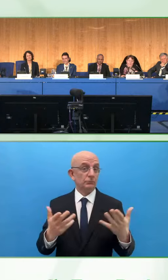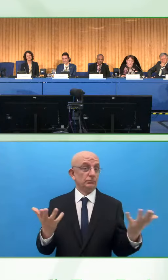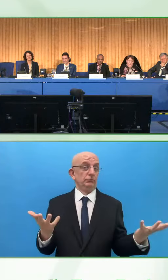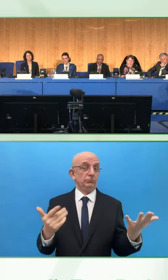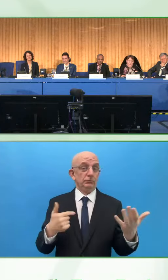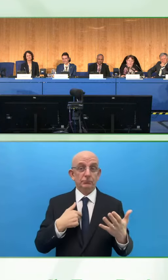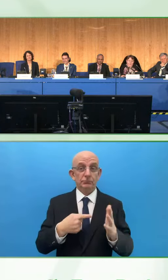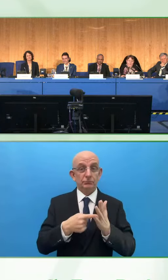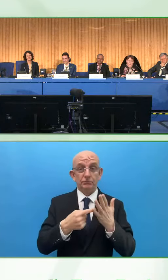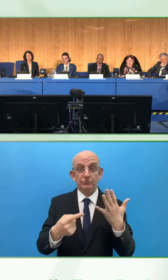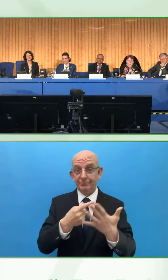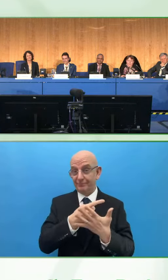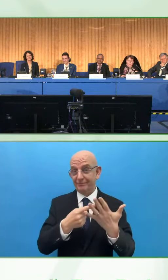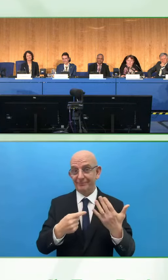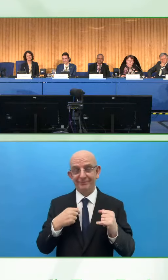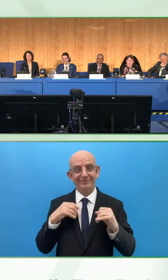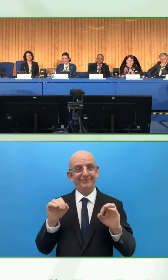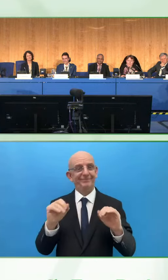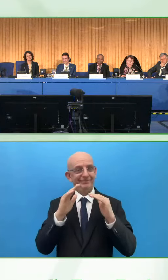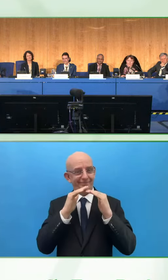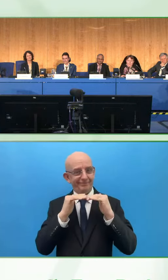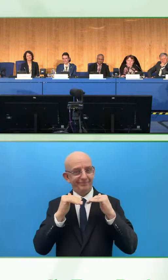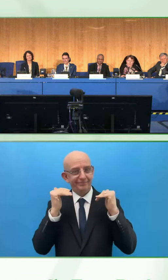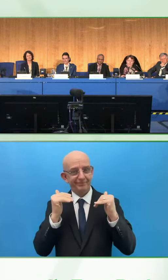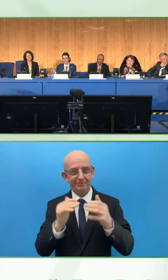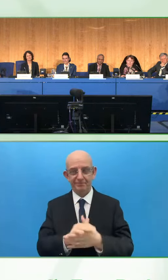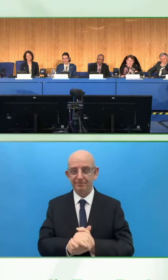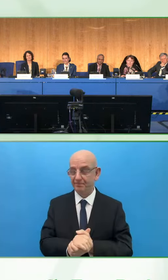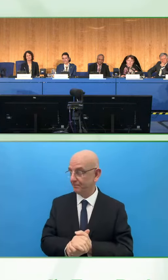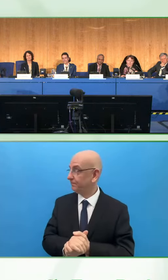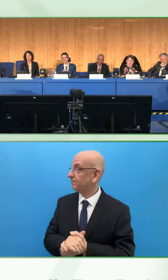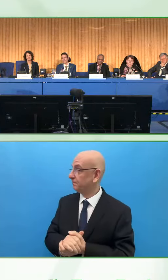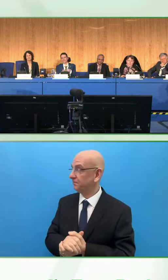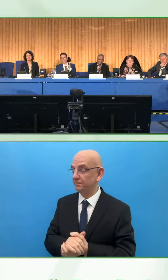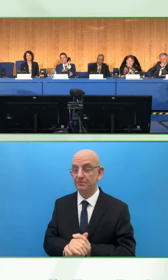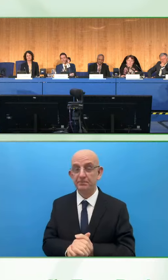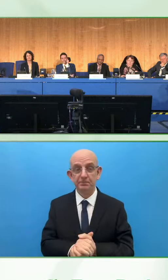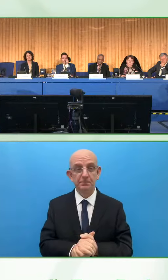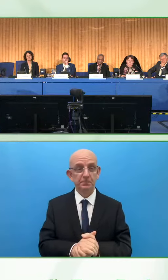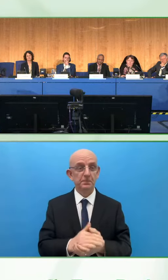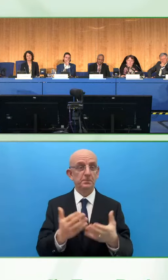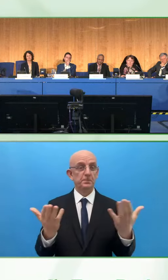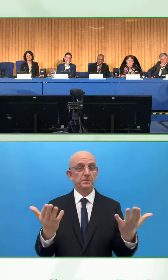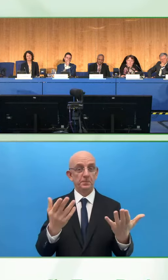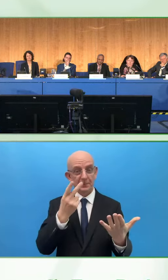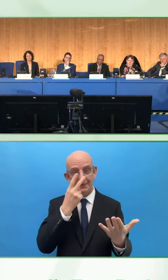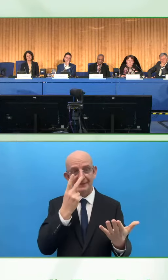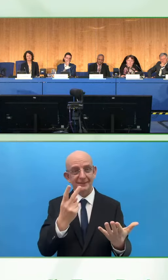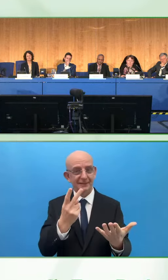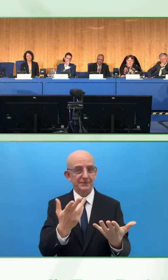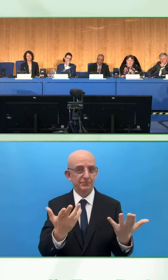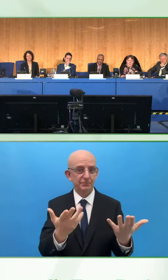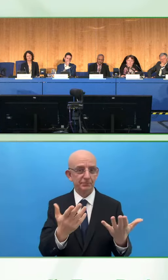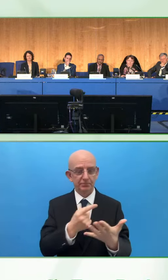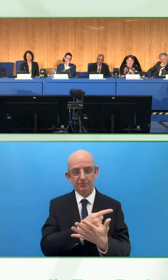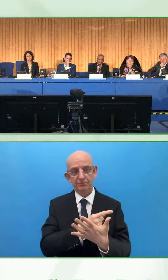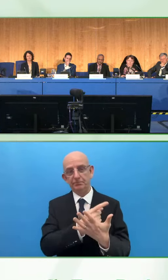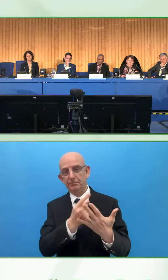There you have it. I don't know anyone else who has the same kind of stick but I don't leave home without